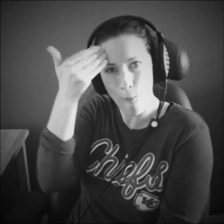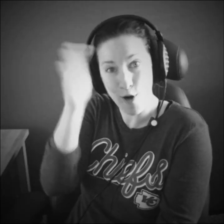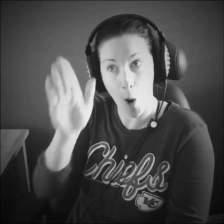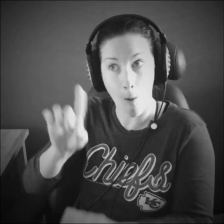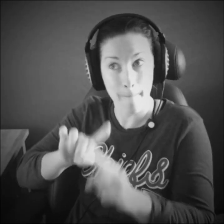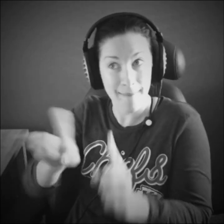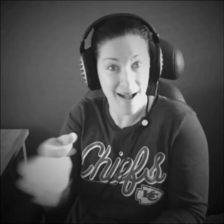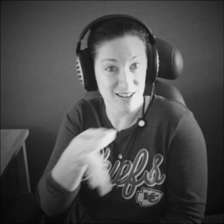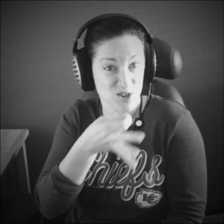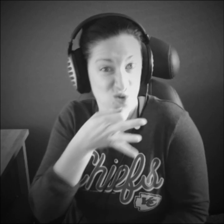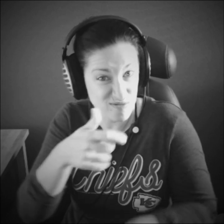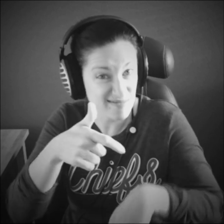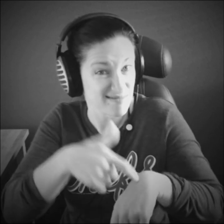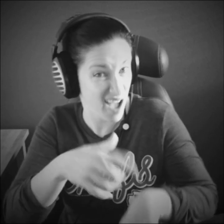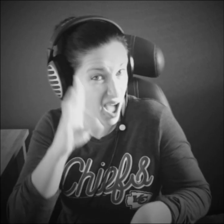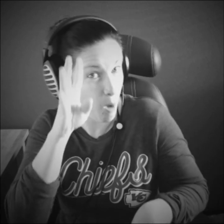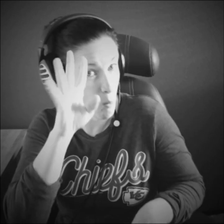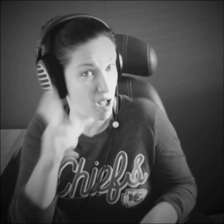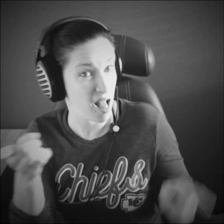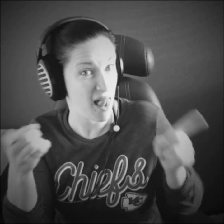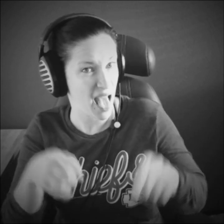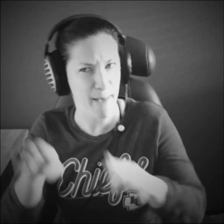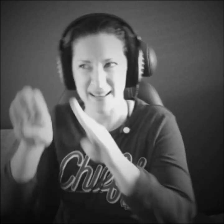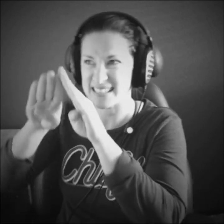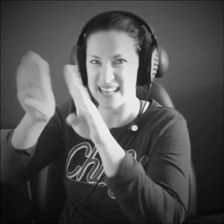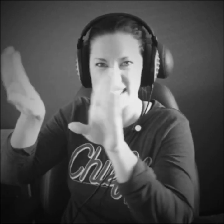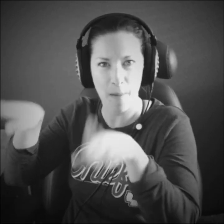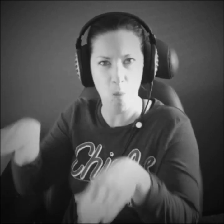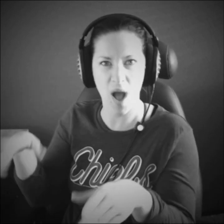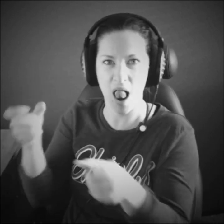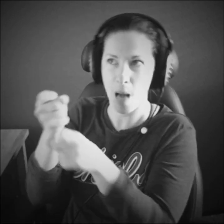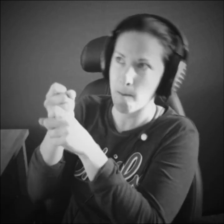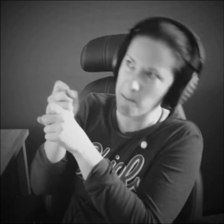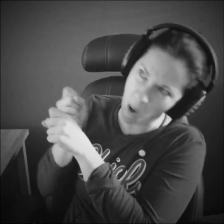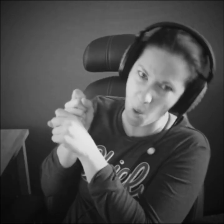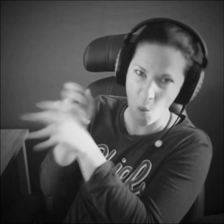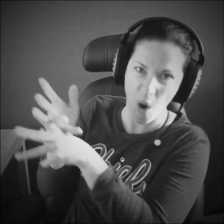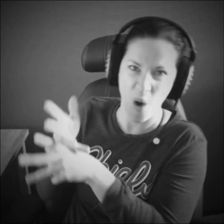where the systems gonna do em just like they're doin you